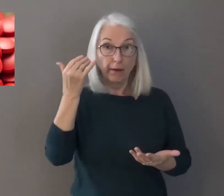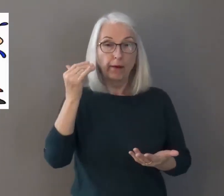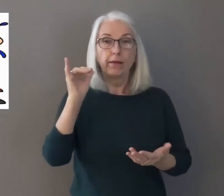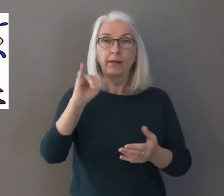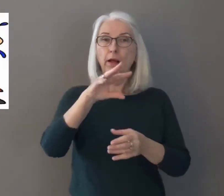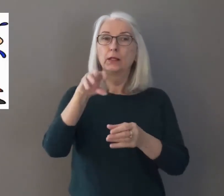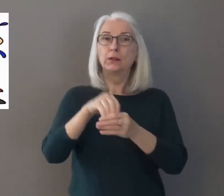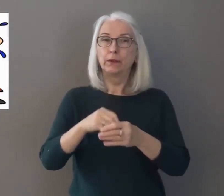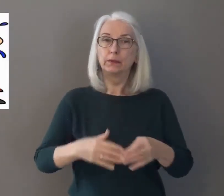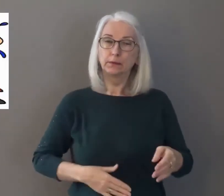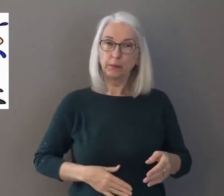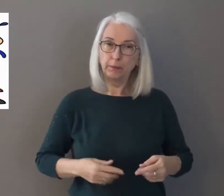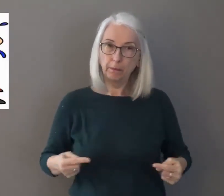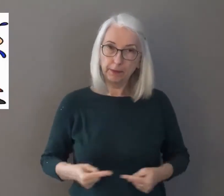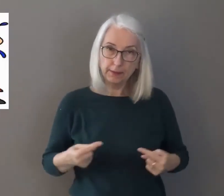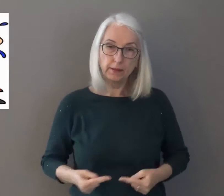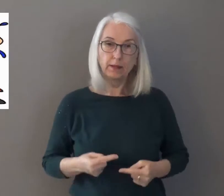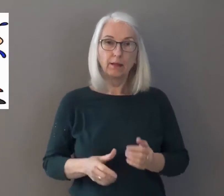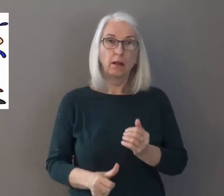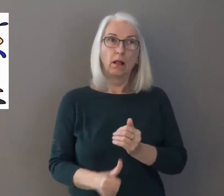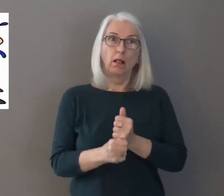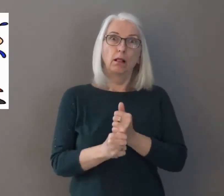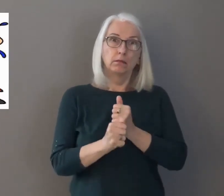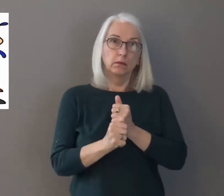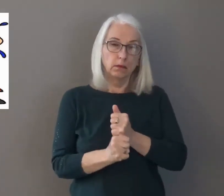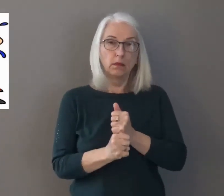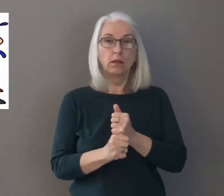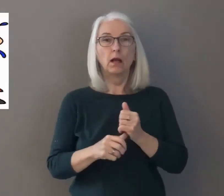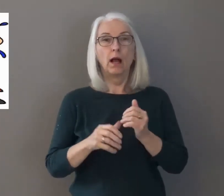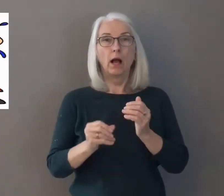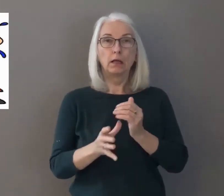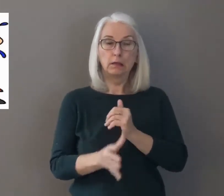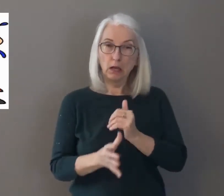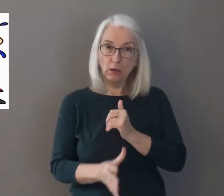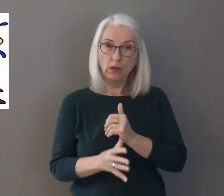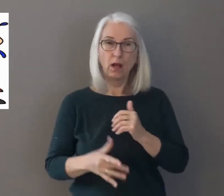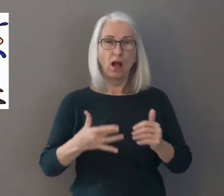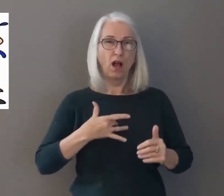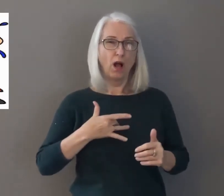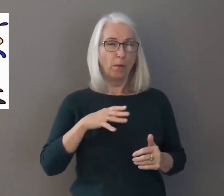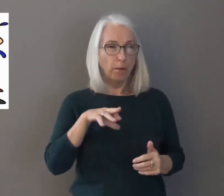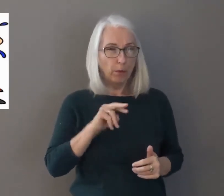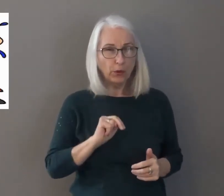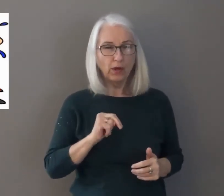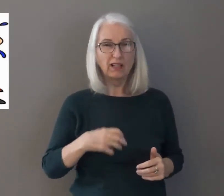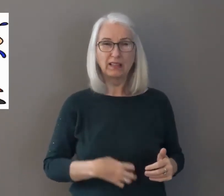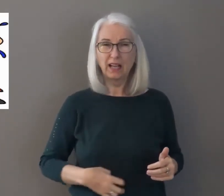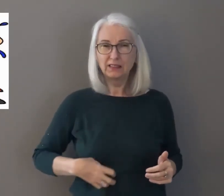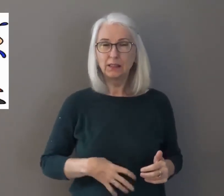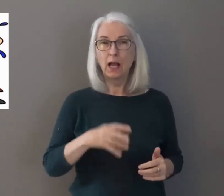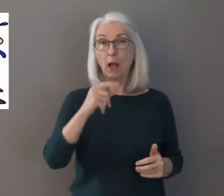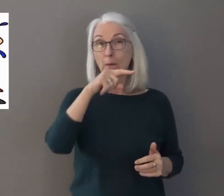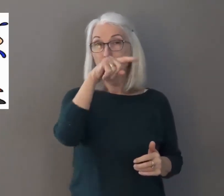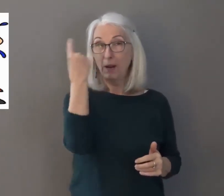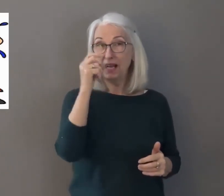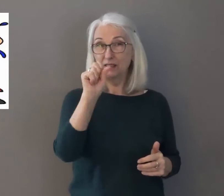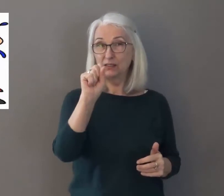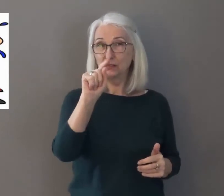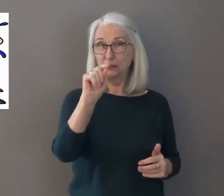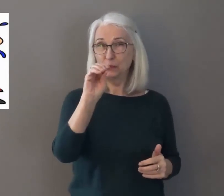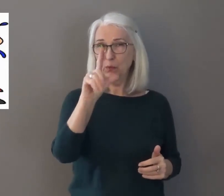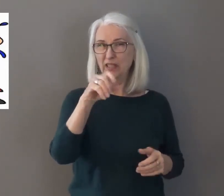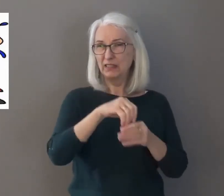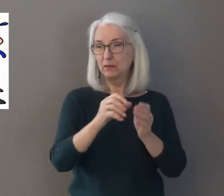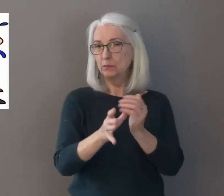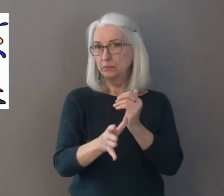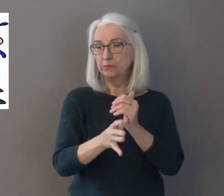These include stomach pain, constipation or diarrhea, heartburn, nausea and black stools.